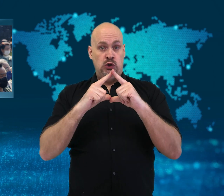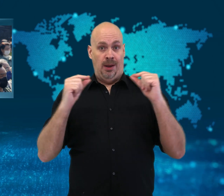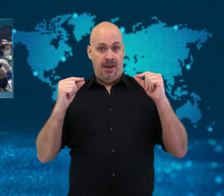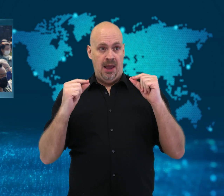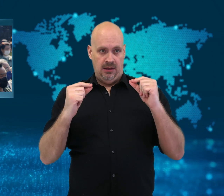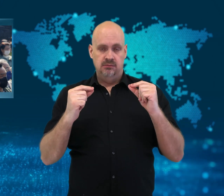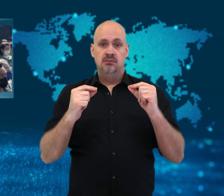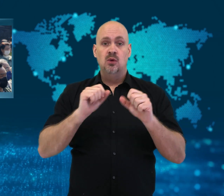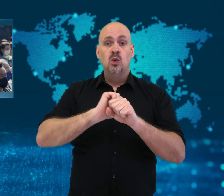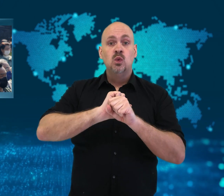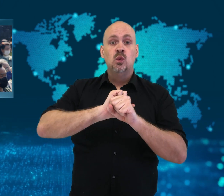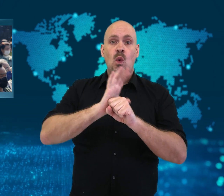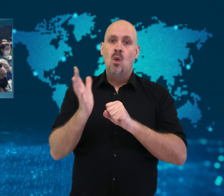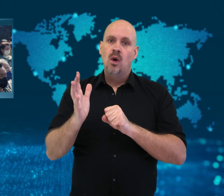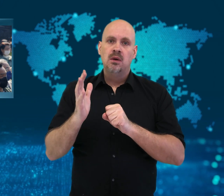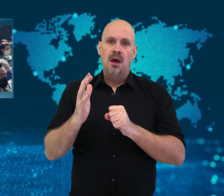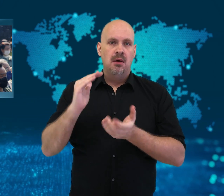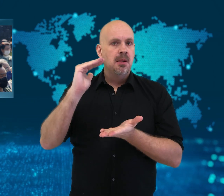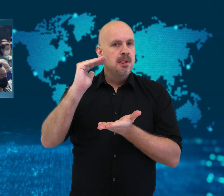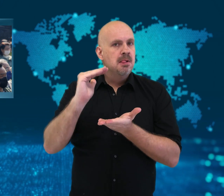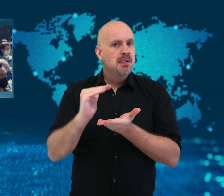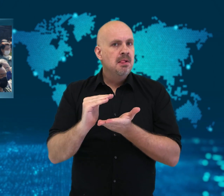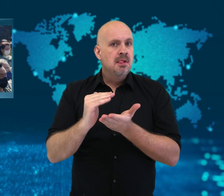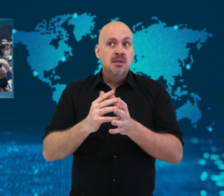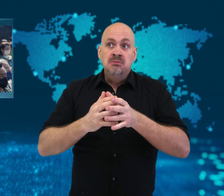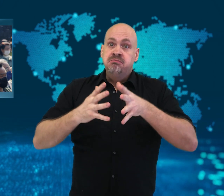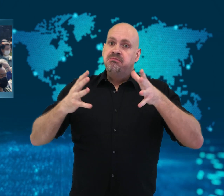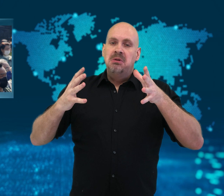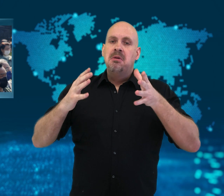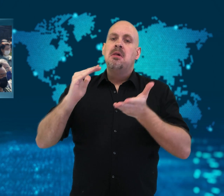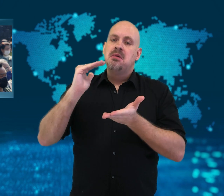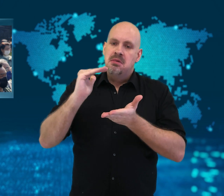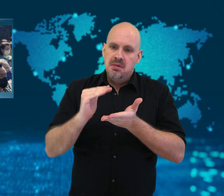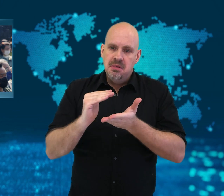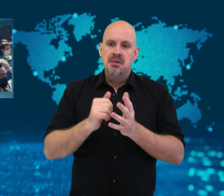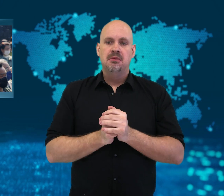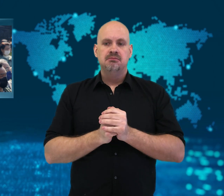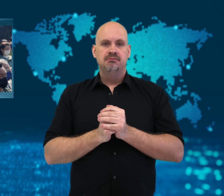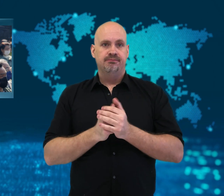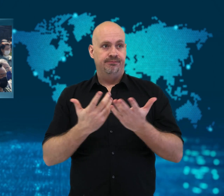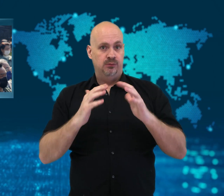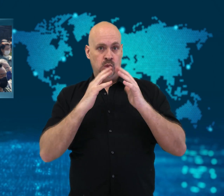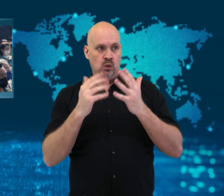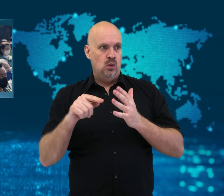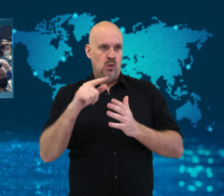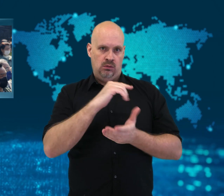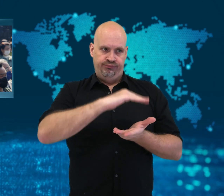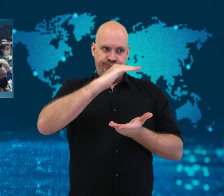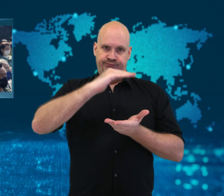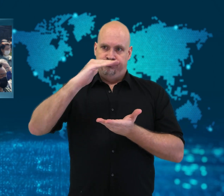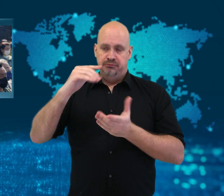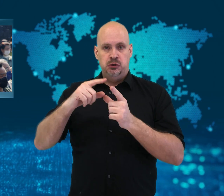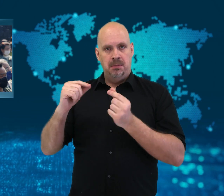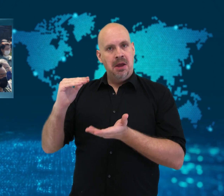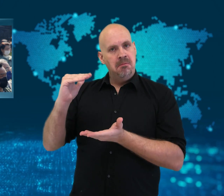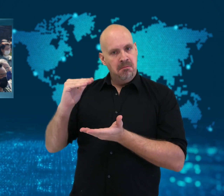countries in the world, but the country’s capital, Tokyo,